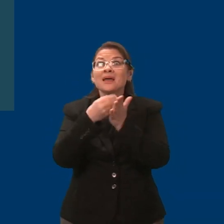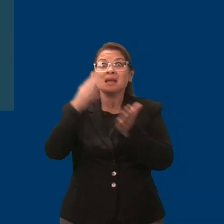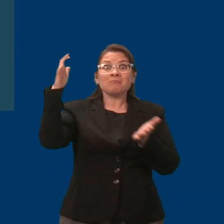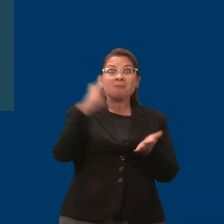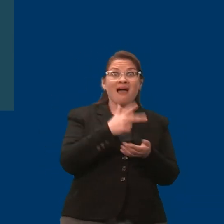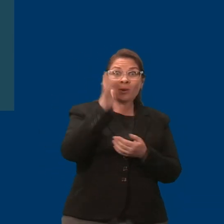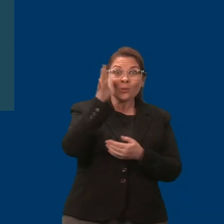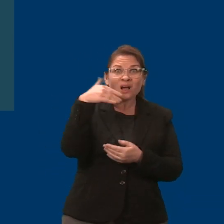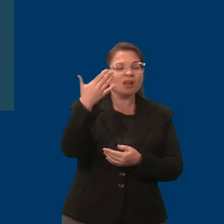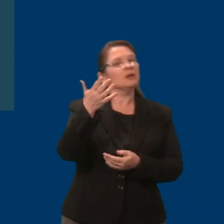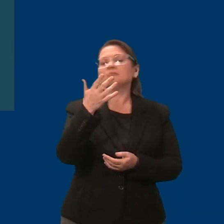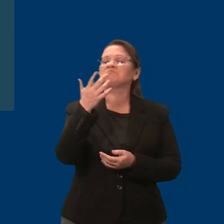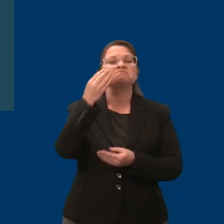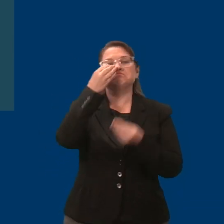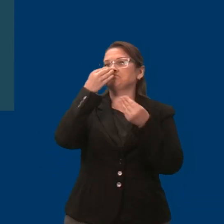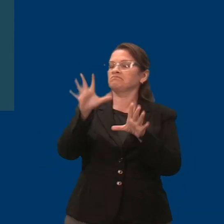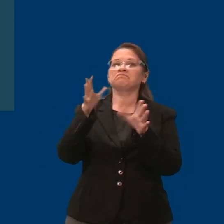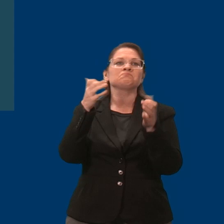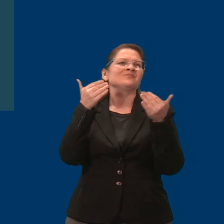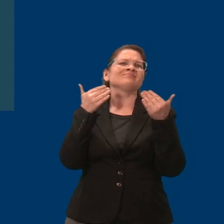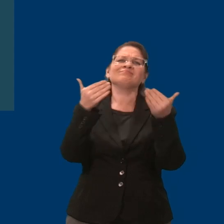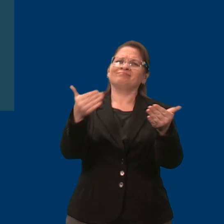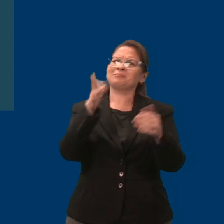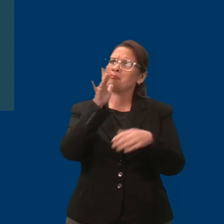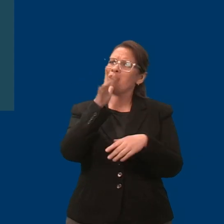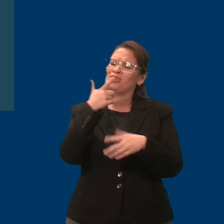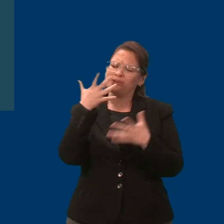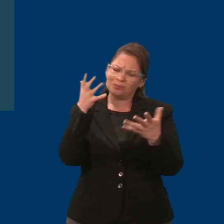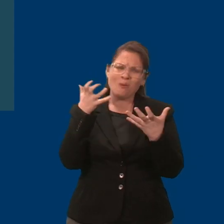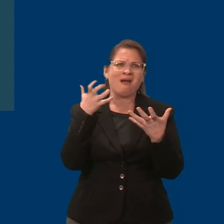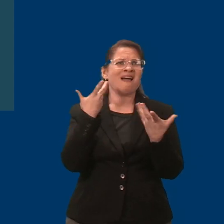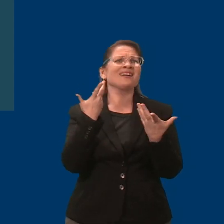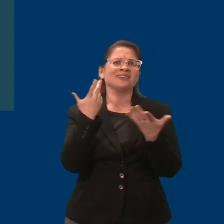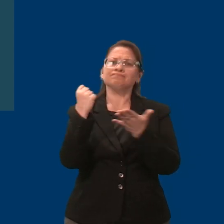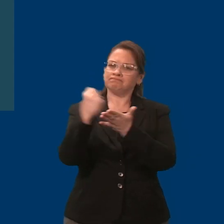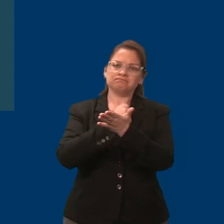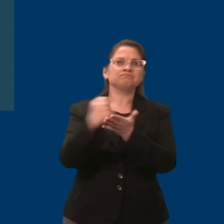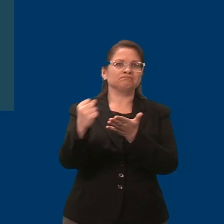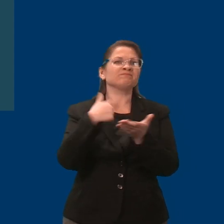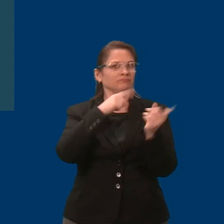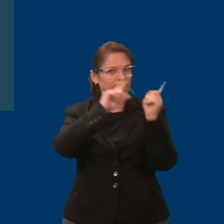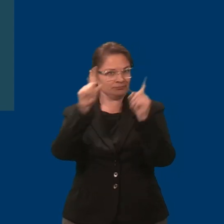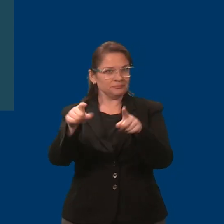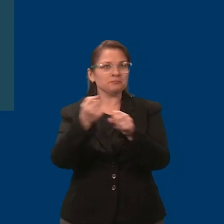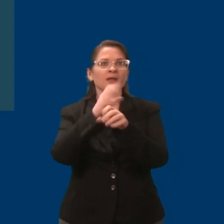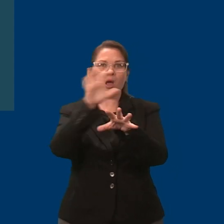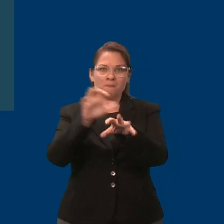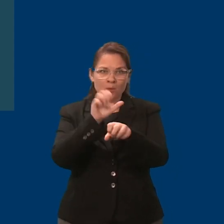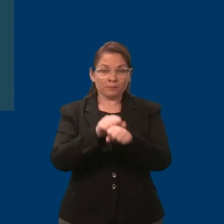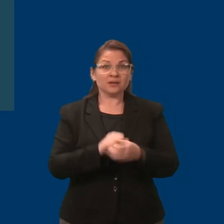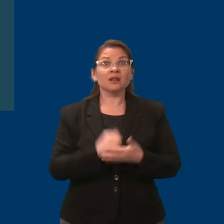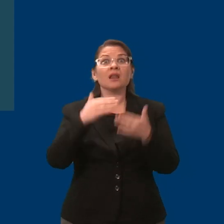I would bring my credit card with me. They then told me the next available appointment was in four weeks. I told them I would not stand for that.